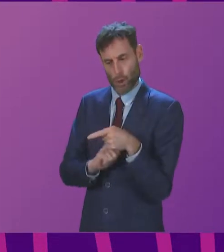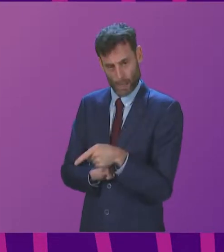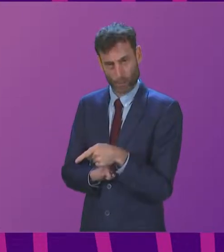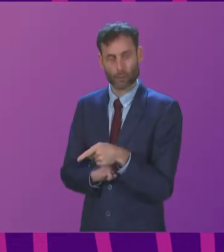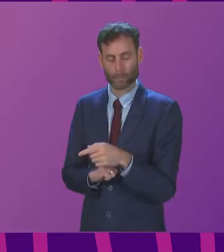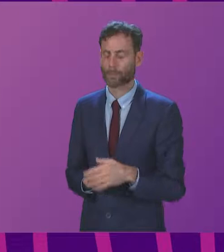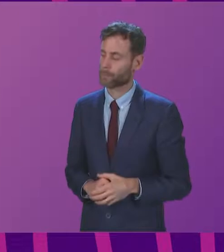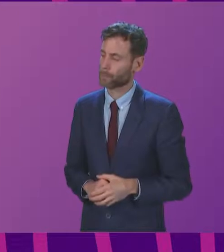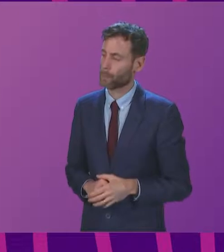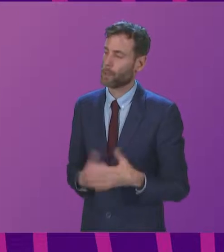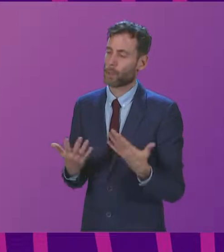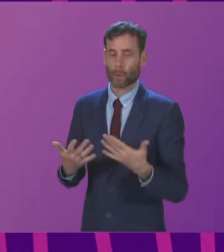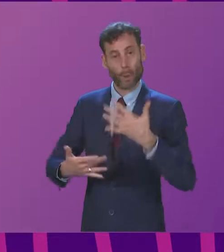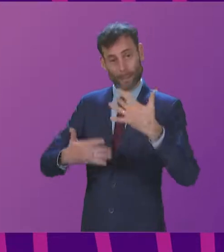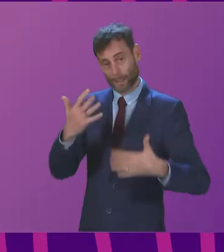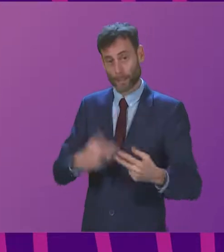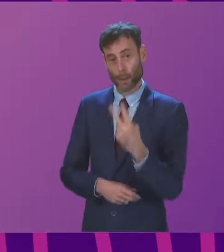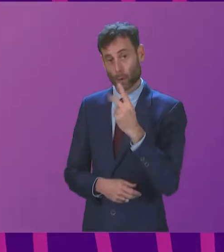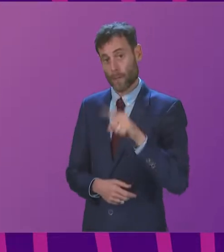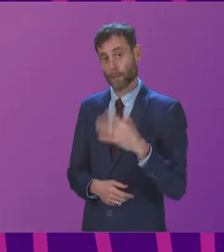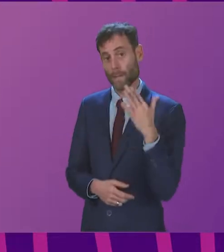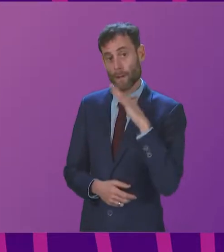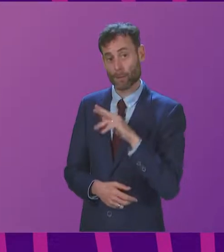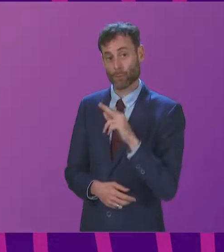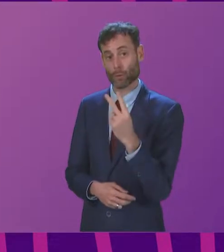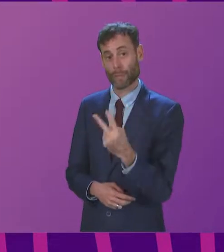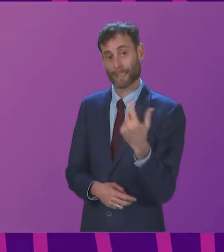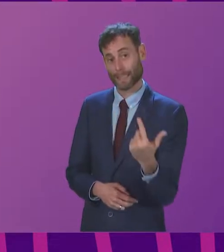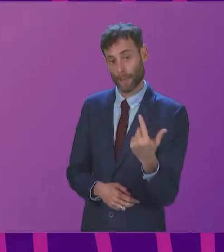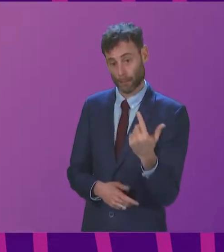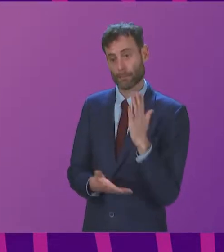First, however, I will set out today’s statistics. There were 2,527 positive cases